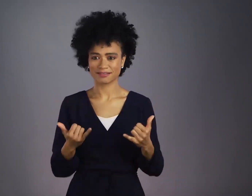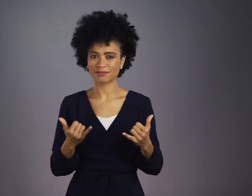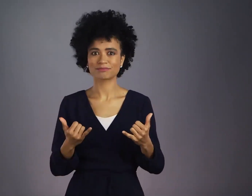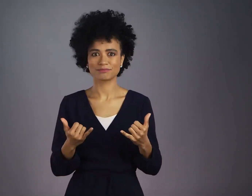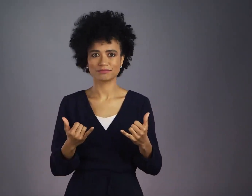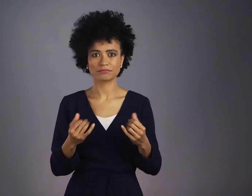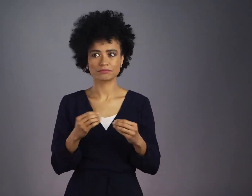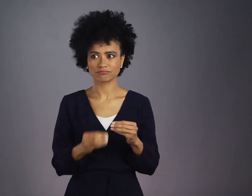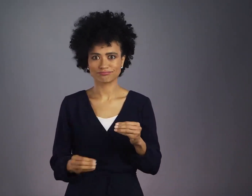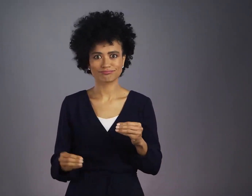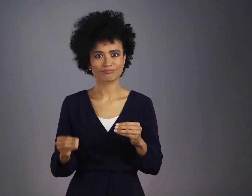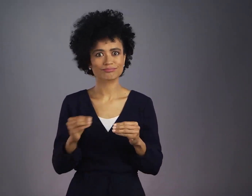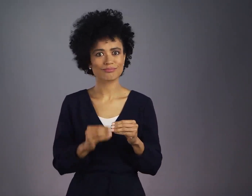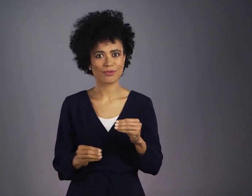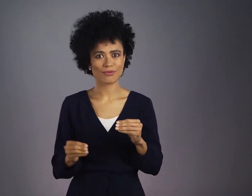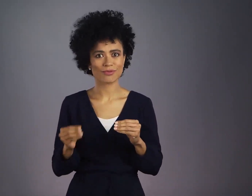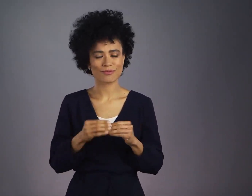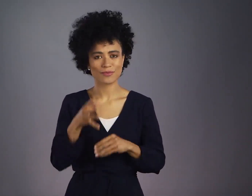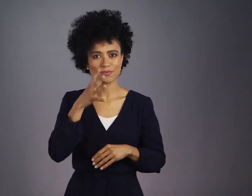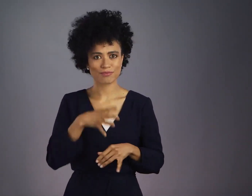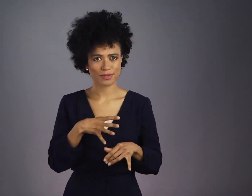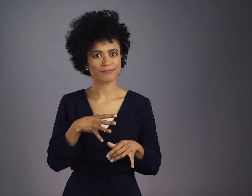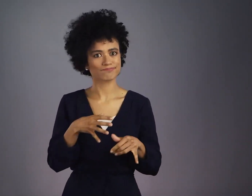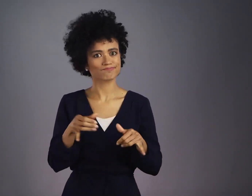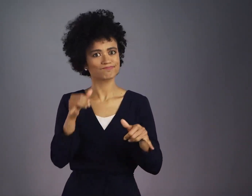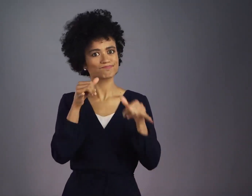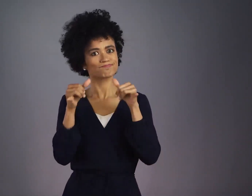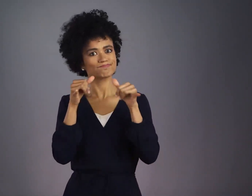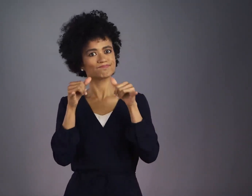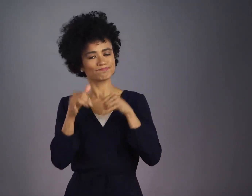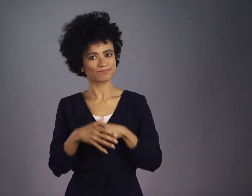Our activities in behalf of women who drink are on the increase.